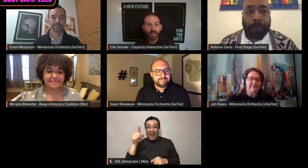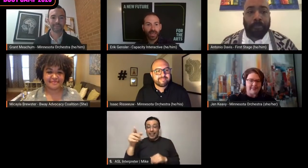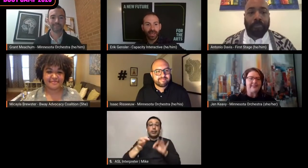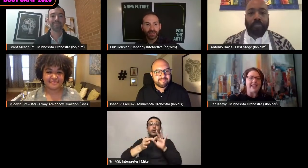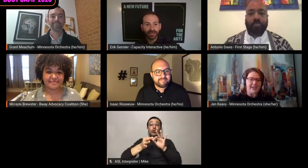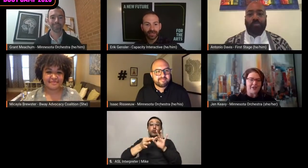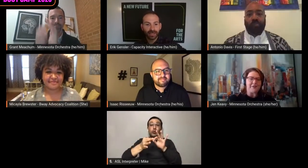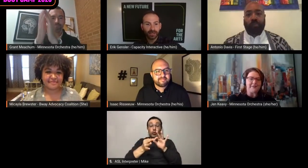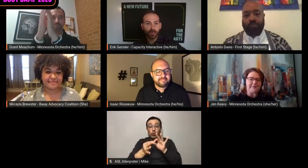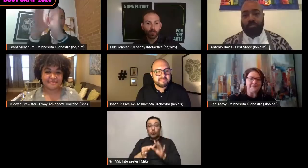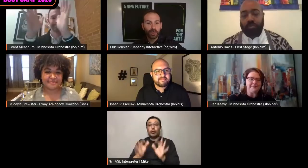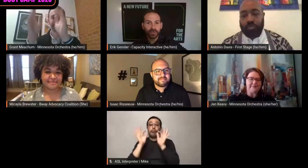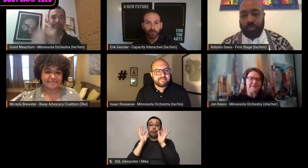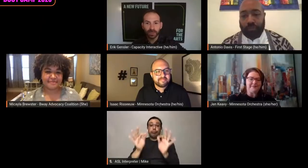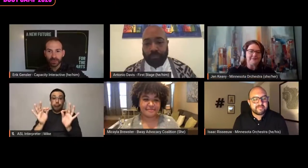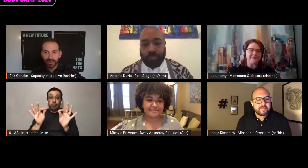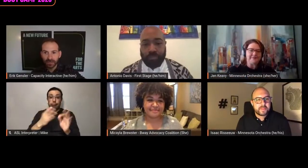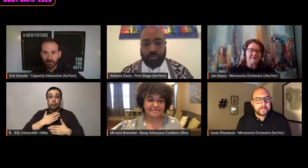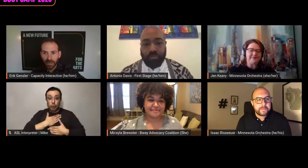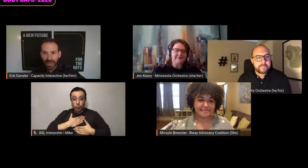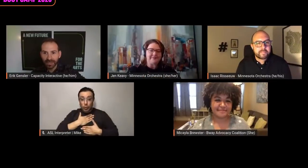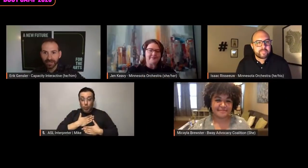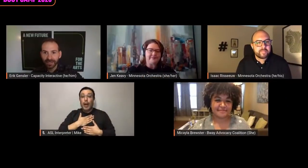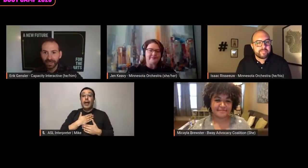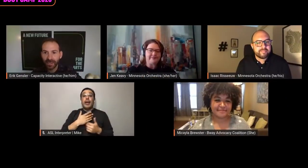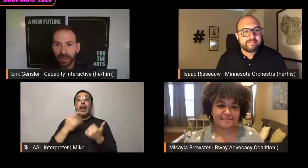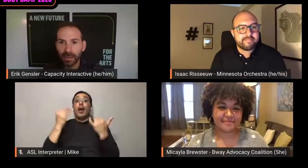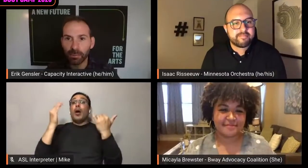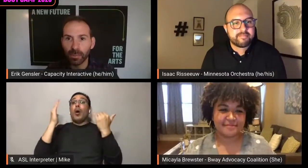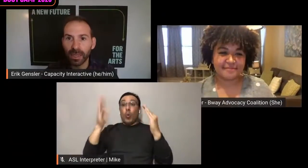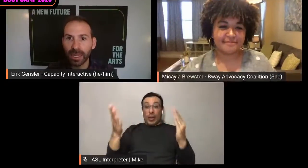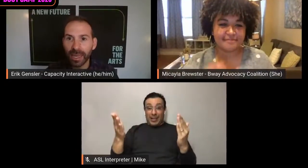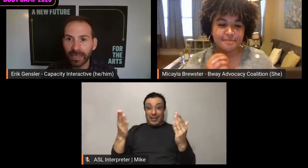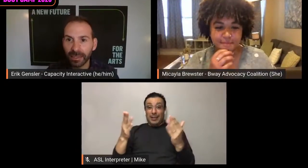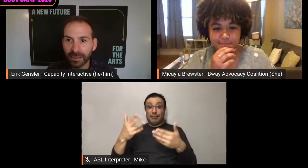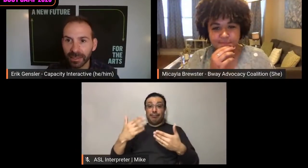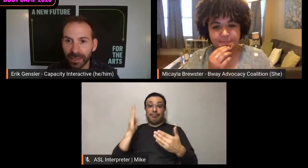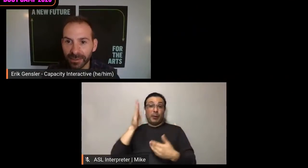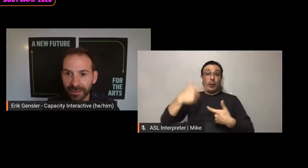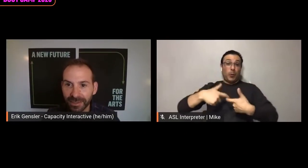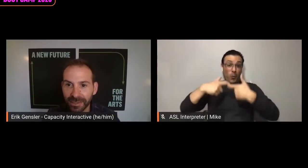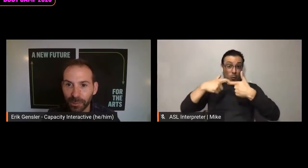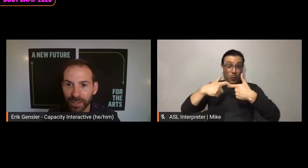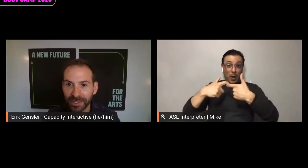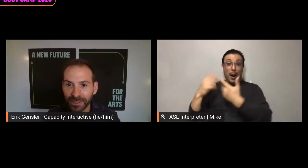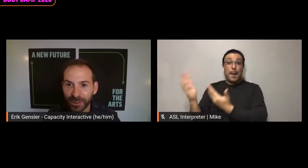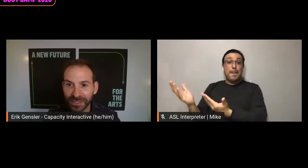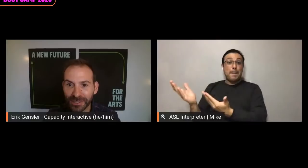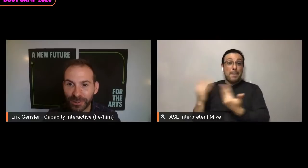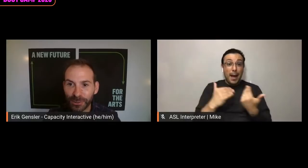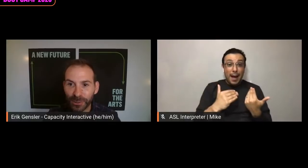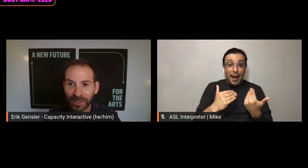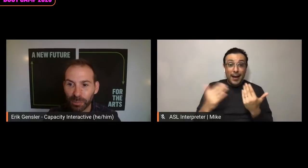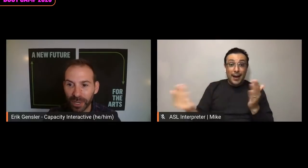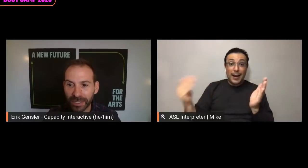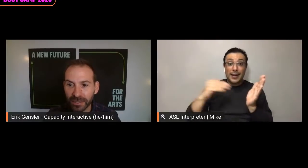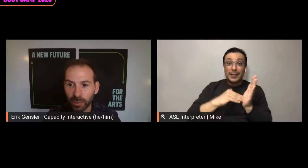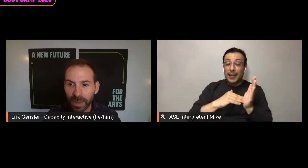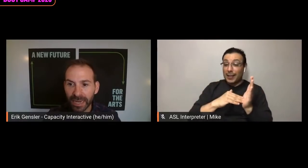And we will see you back... and, let's see. We are going to a break.